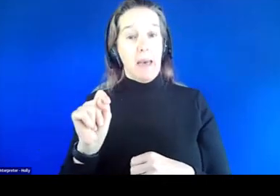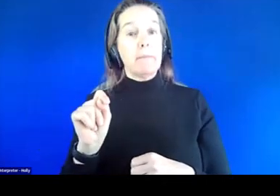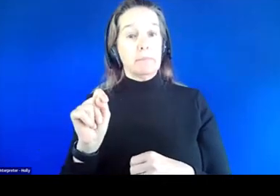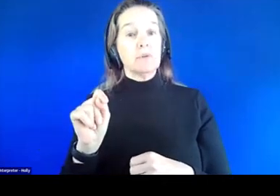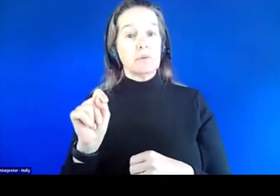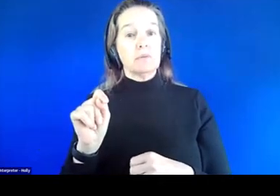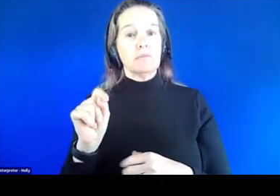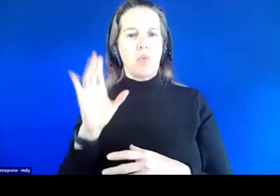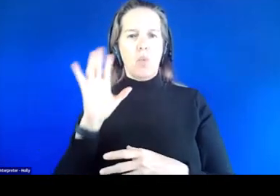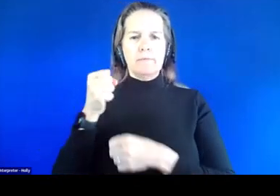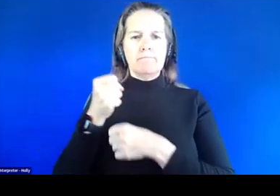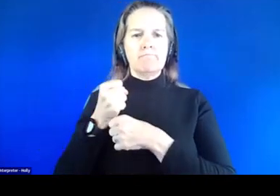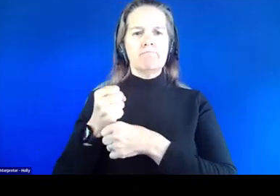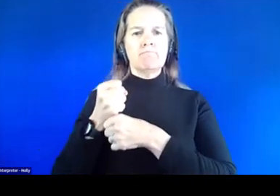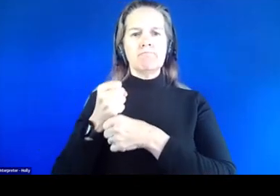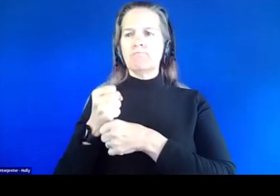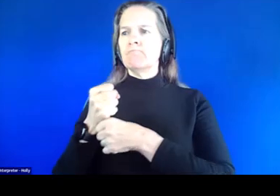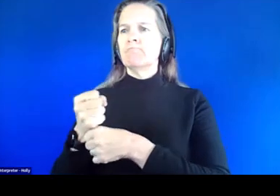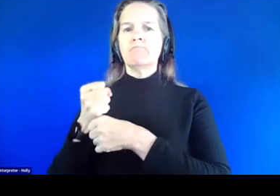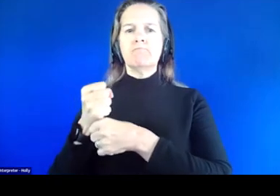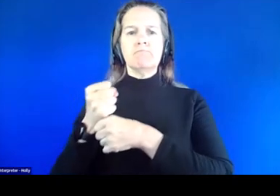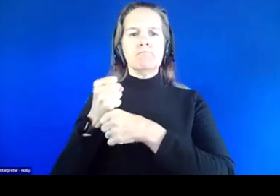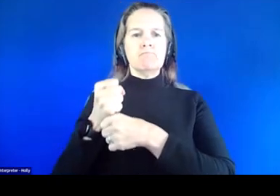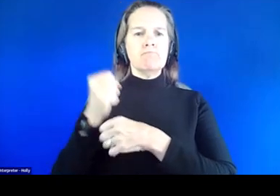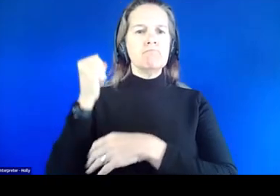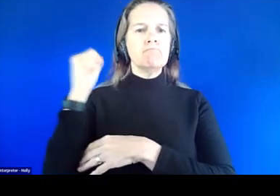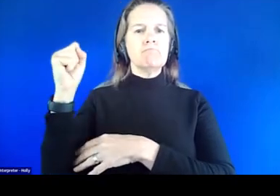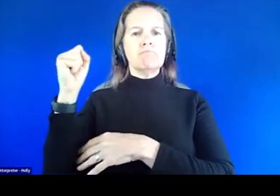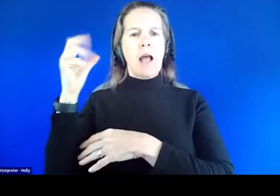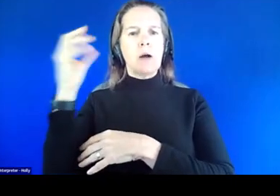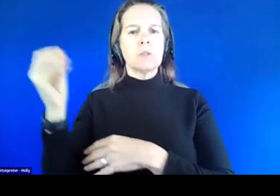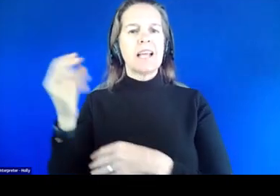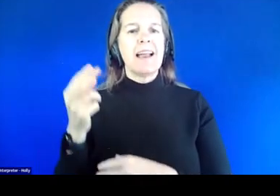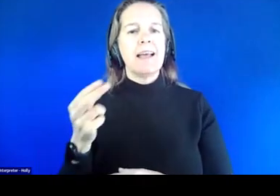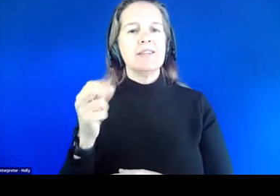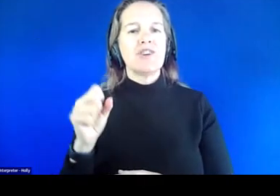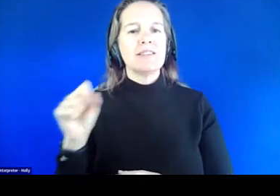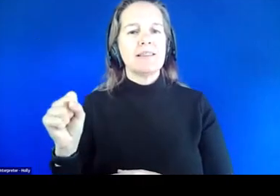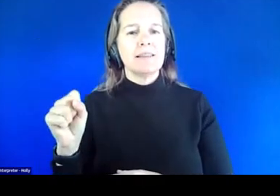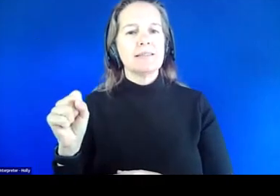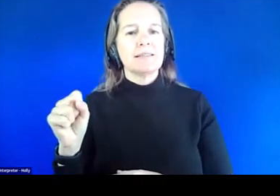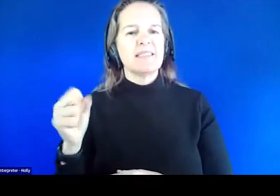of the headquarters of HHS in Washington and